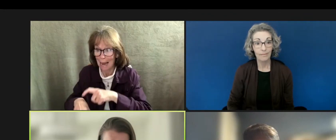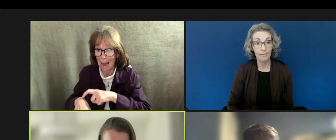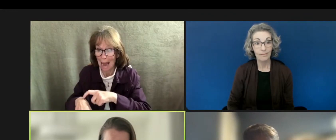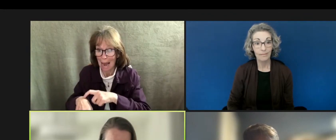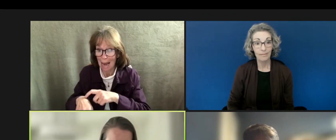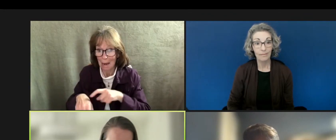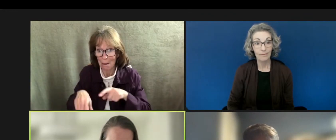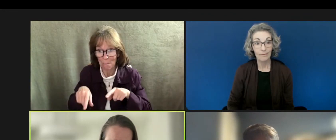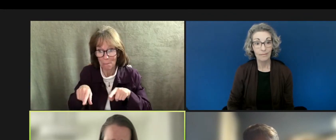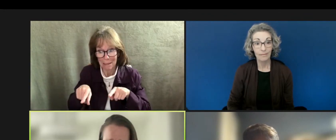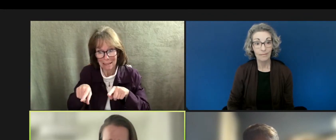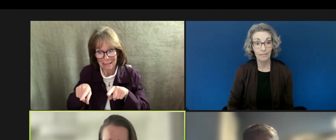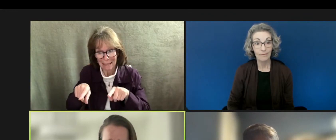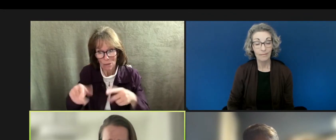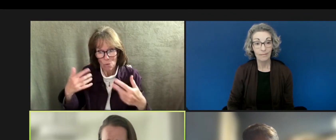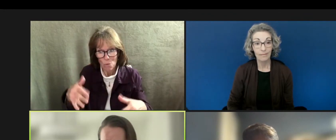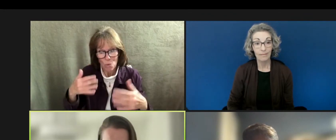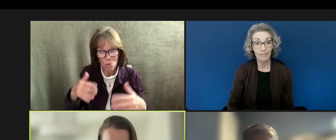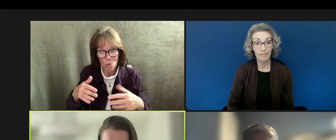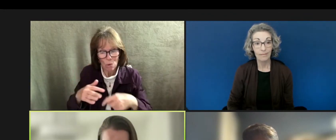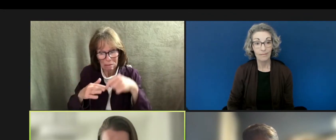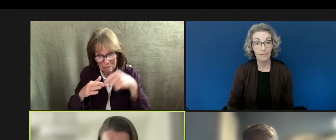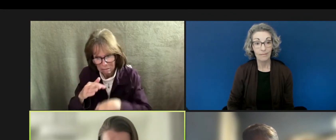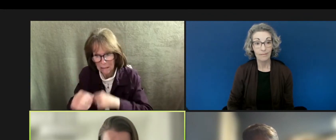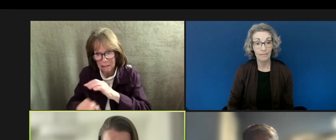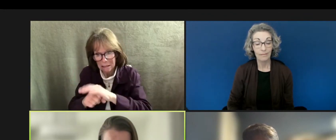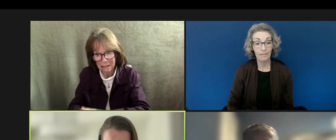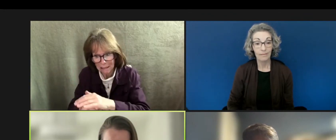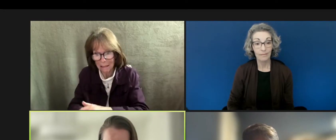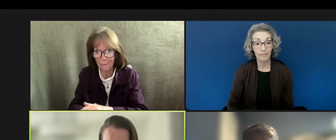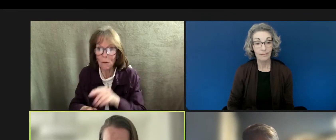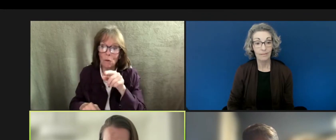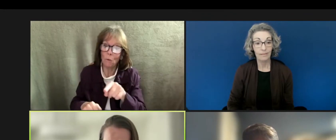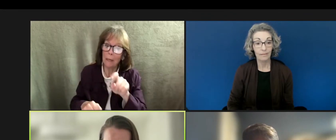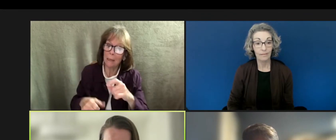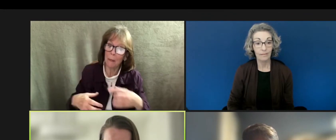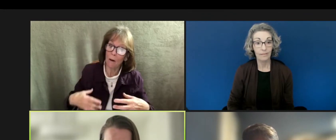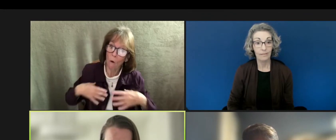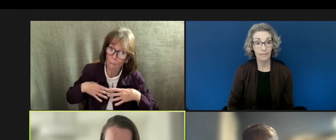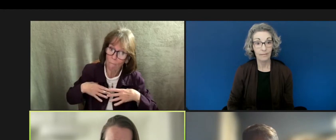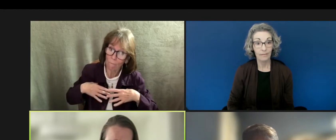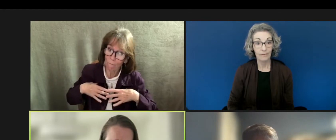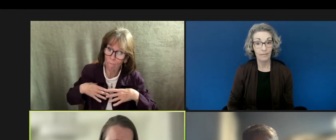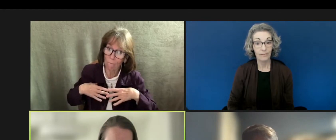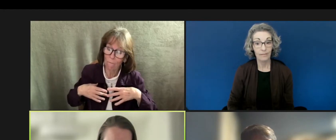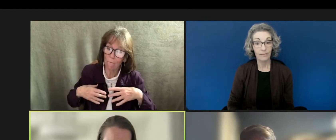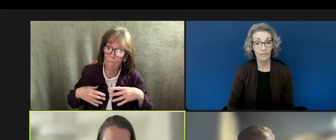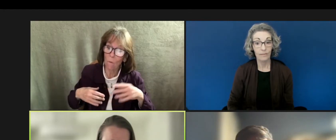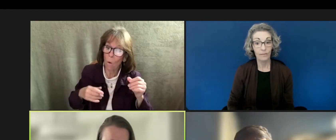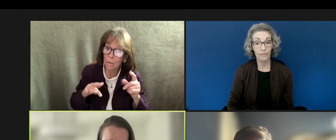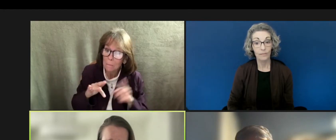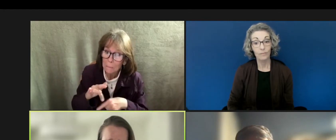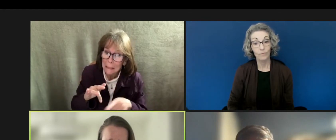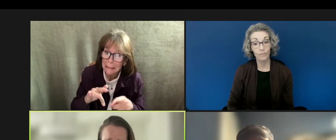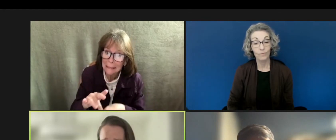And I feel like if you're gonna end up taking a leave, or needing to be away, or missing things.